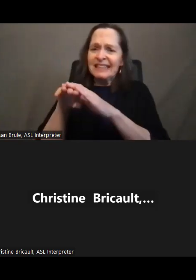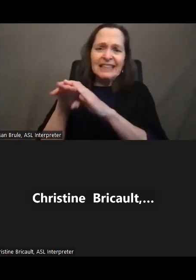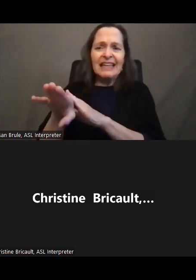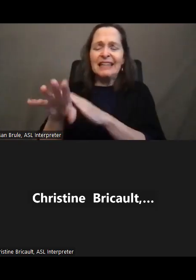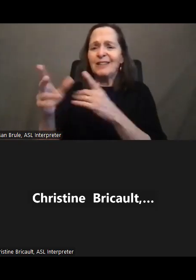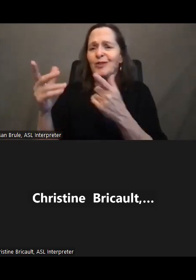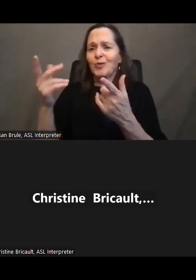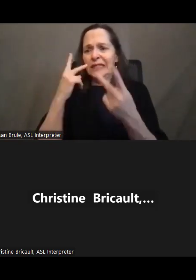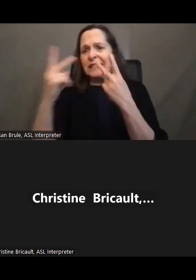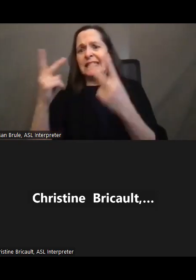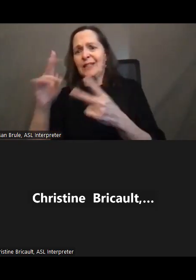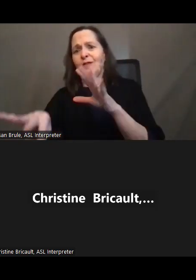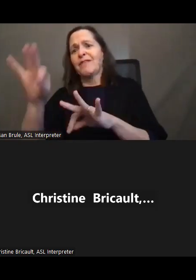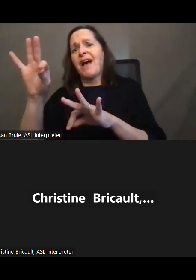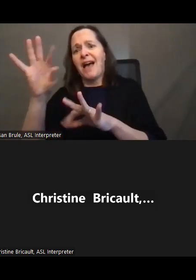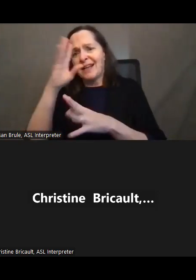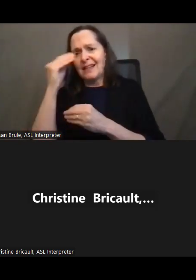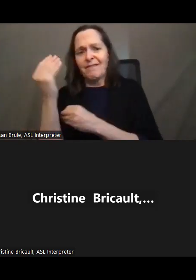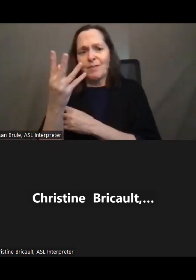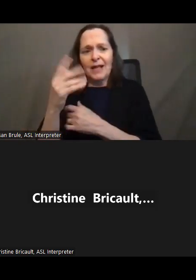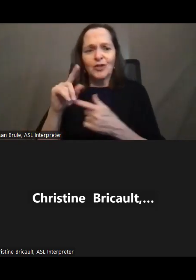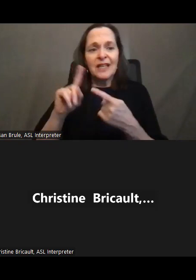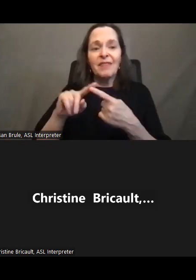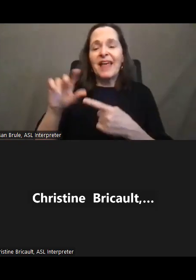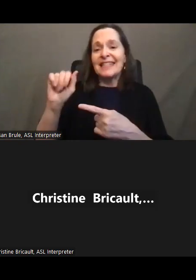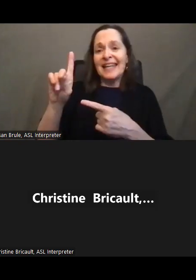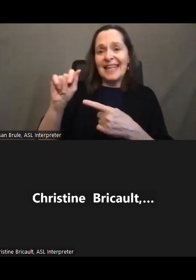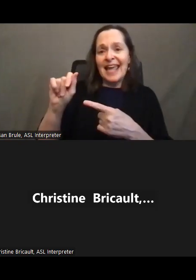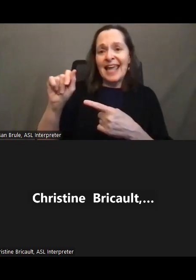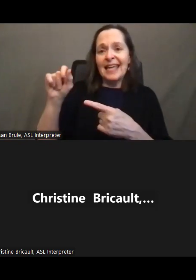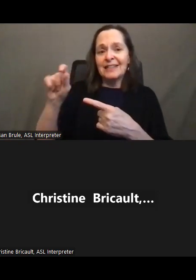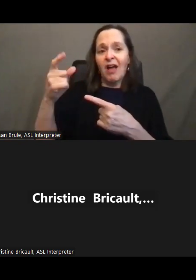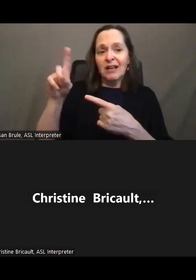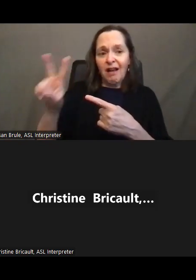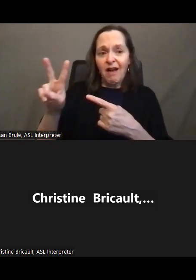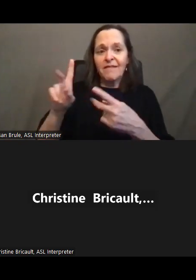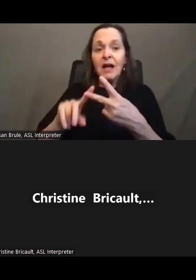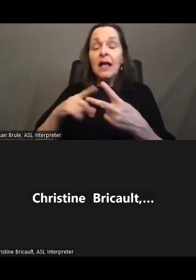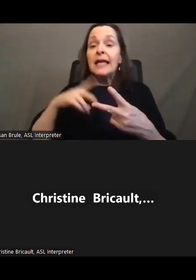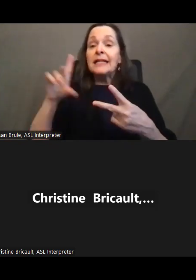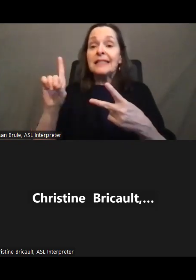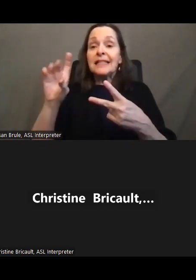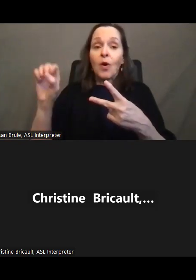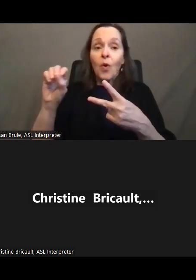I really like the Department of Justice's primer for state and local governments.